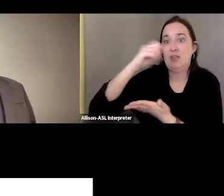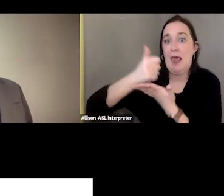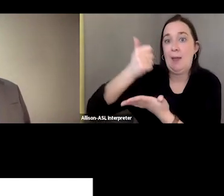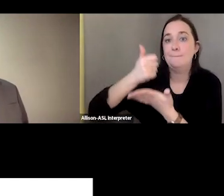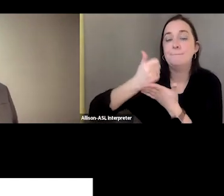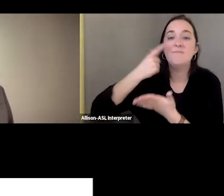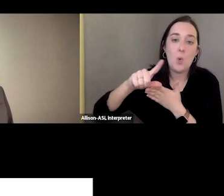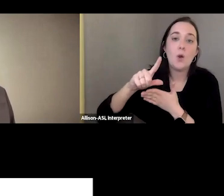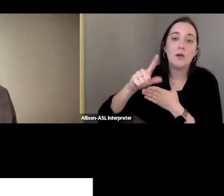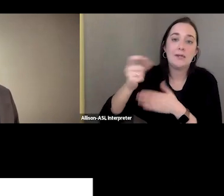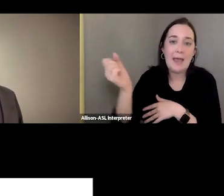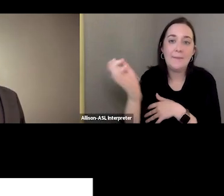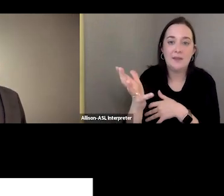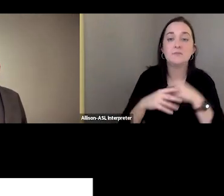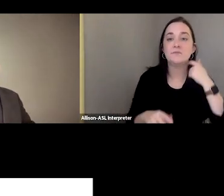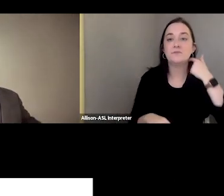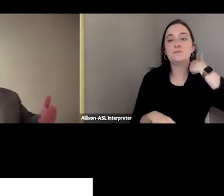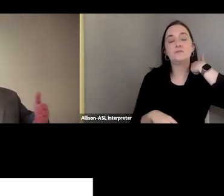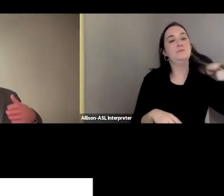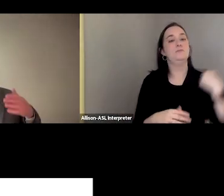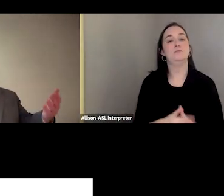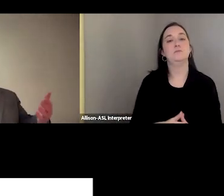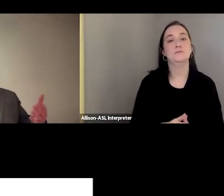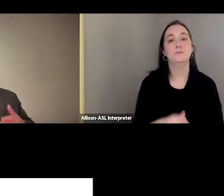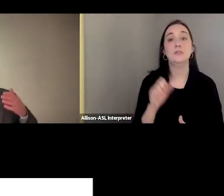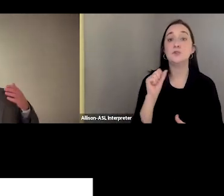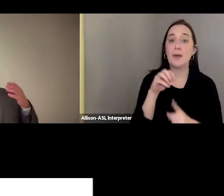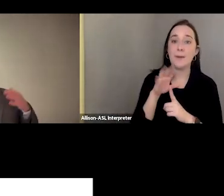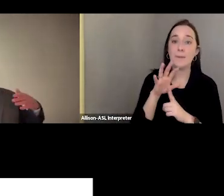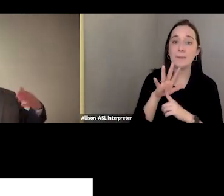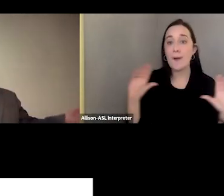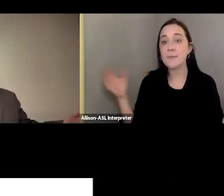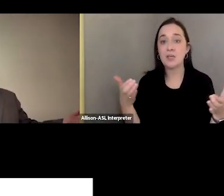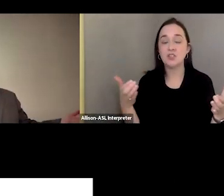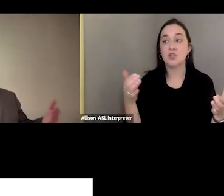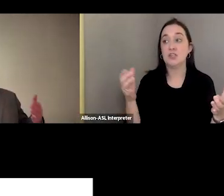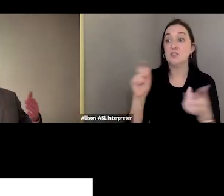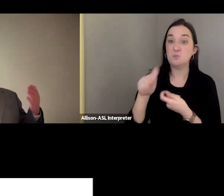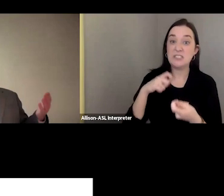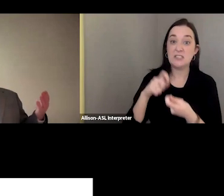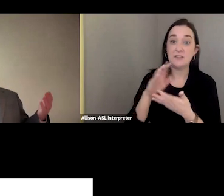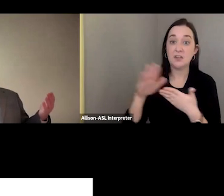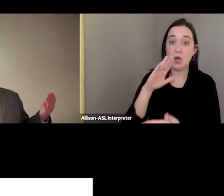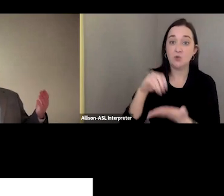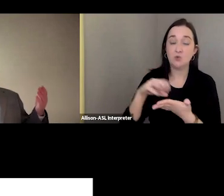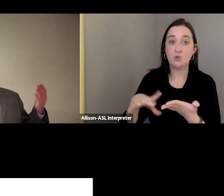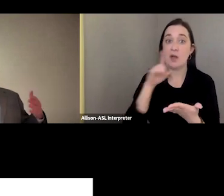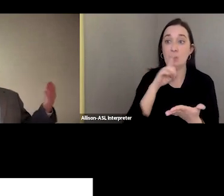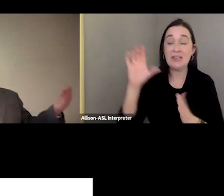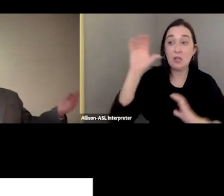So I do think that the population that you are working with, college students are looking for this help. And so I think this is the part where awareness